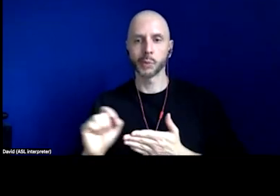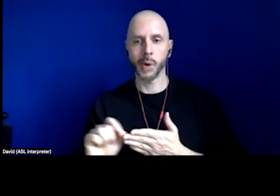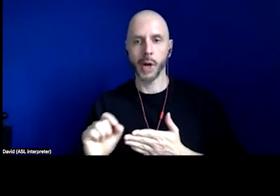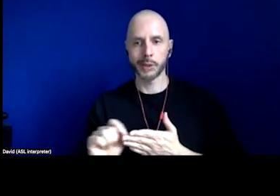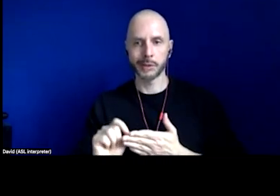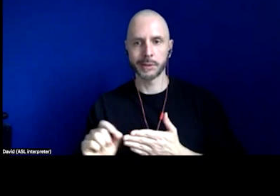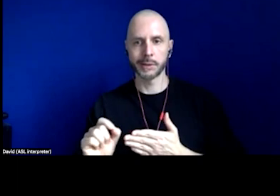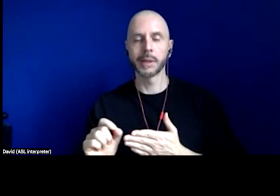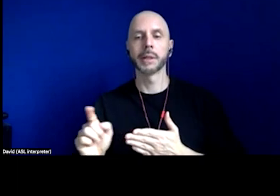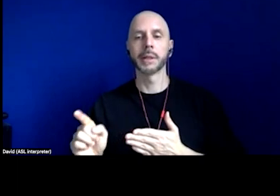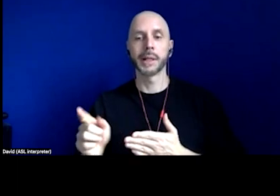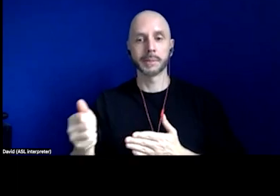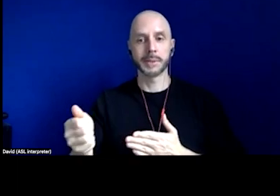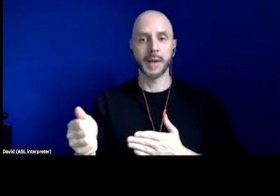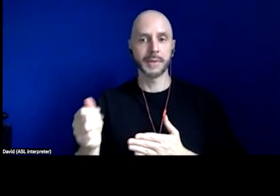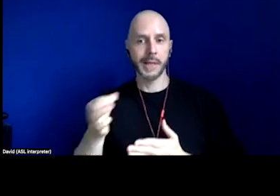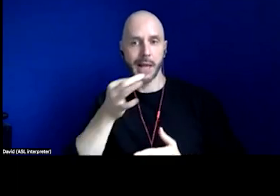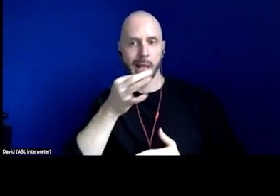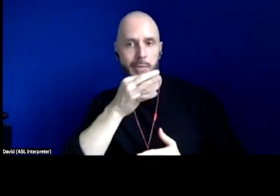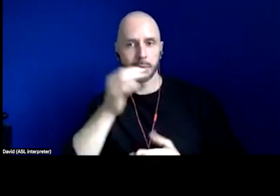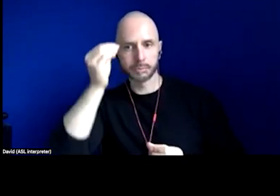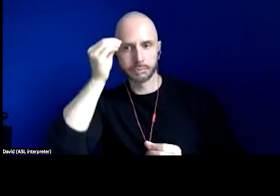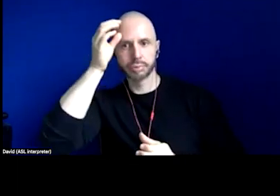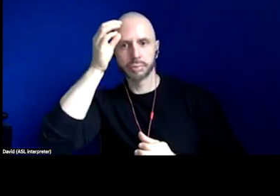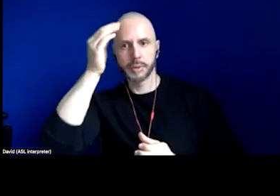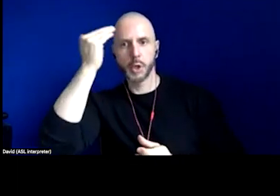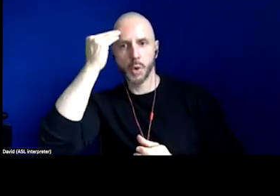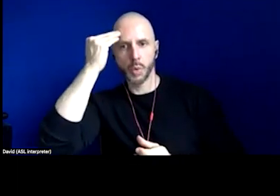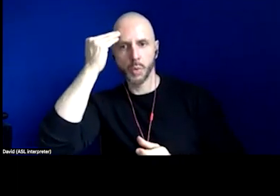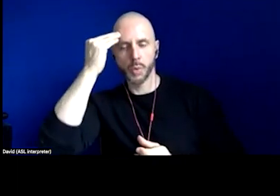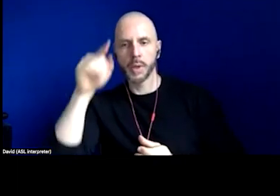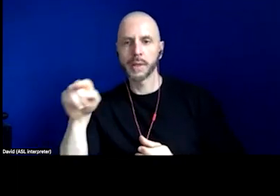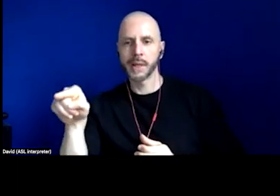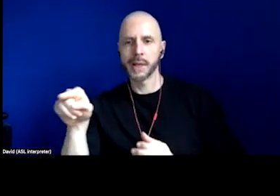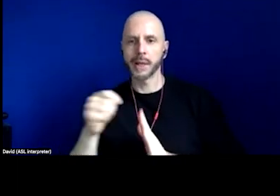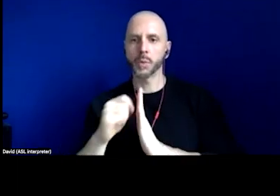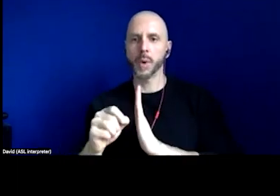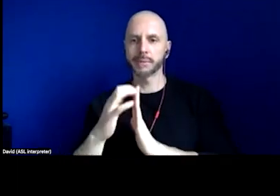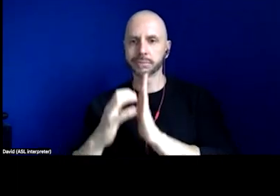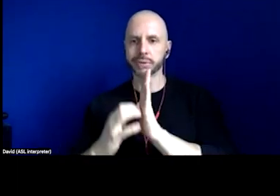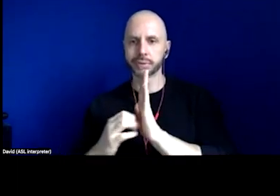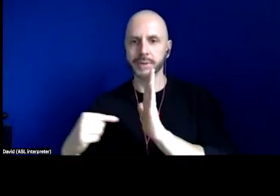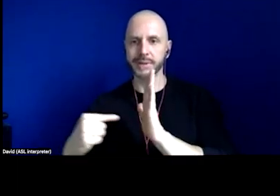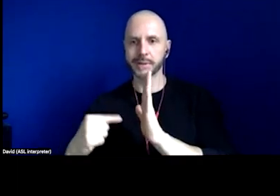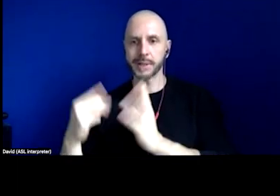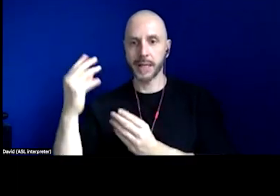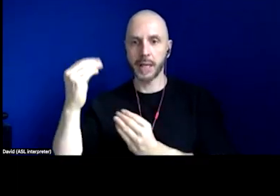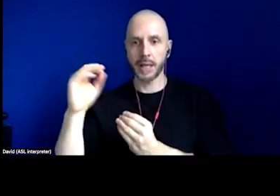they felt much better writing the content themselves and then using AI tools to help